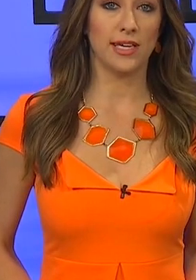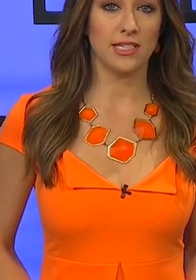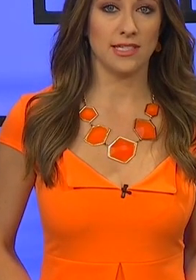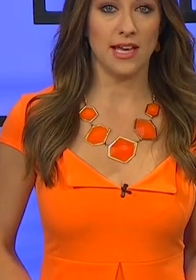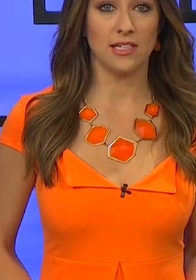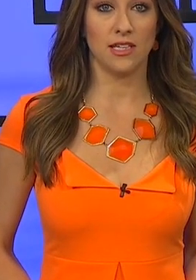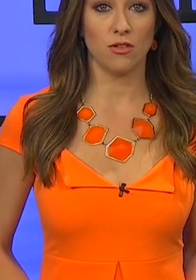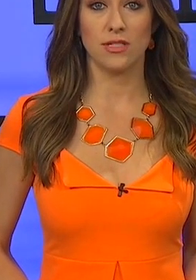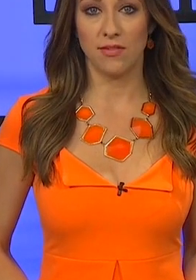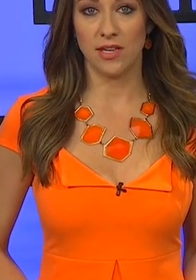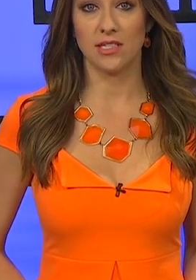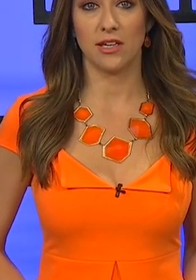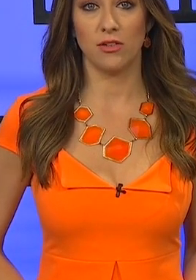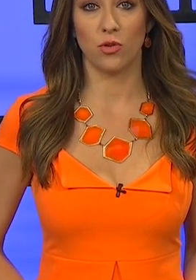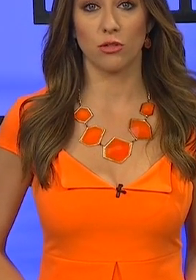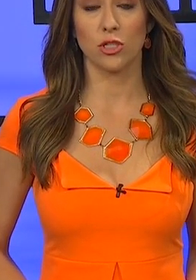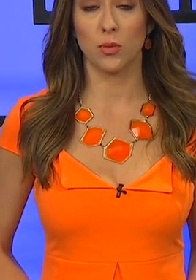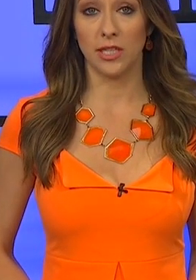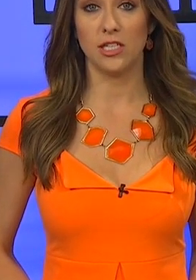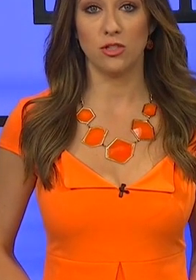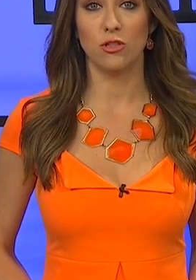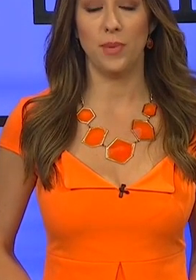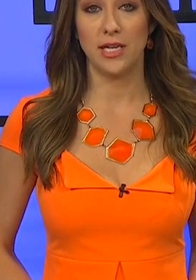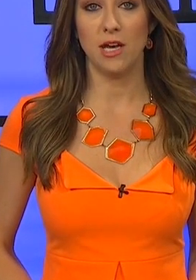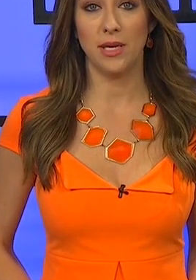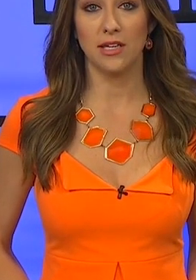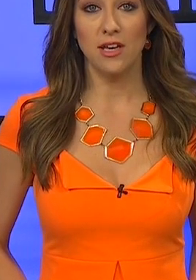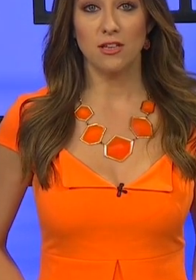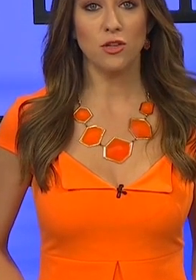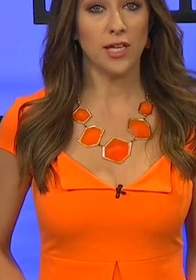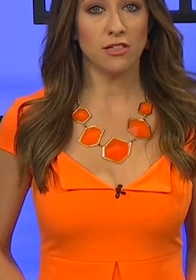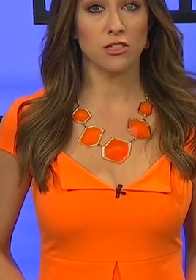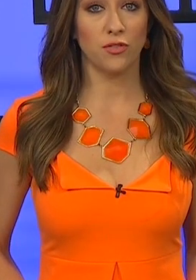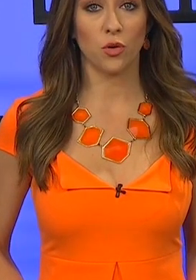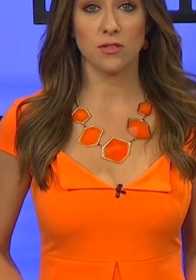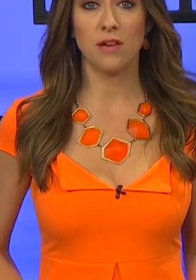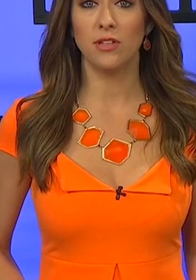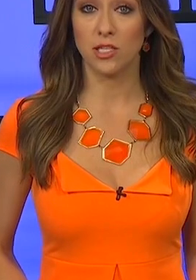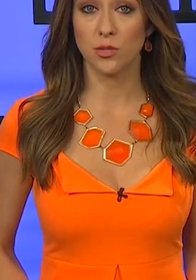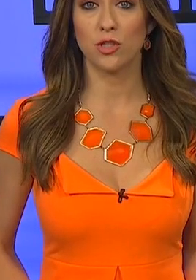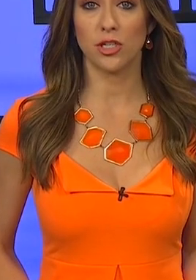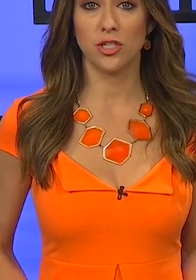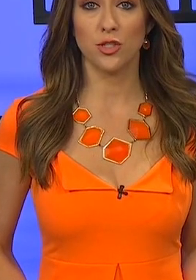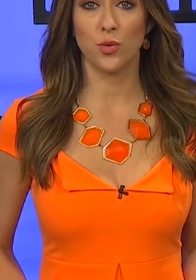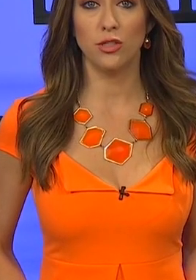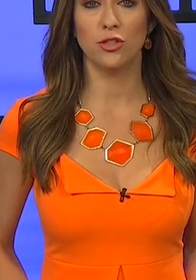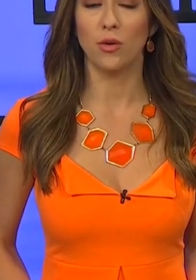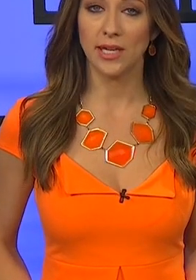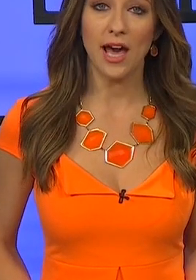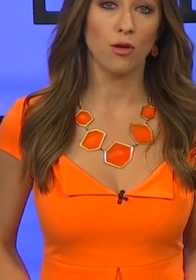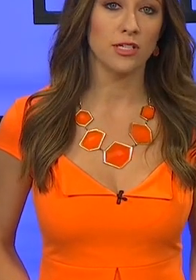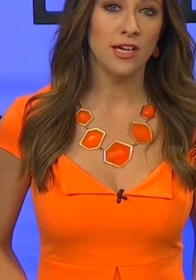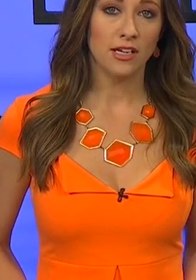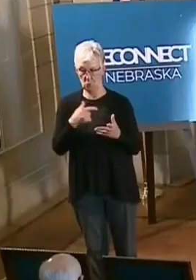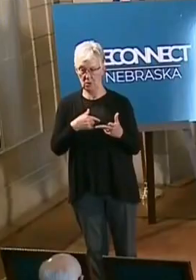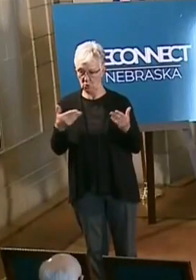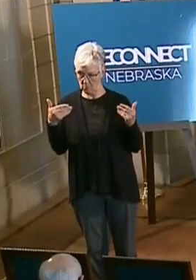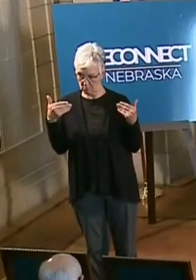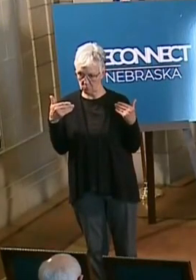ENDING SEVEN EXECUTIVE ORDERS RELATED TO THE PANDEMIC, SIOUXLANDERS WILL HAVE LESS RESTRICTIONS WHEN GOING OUT GOVERNOR RICKETTS SAID THAT HE IS